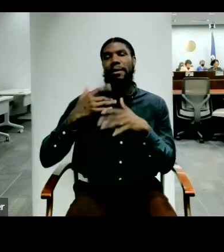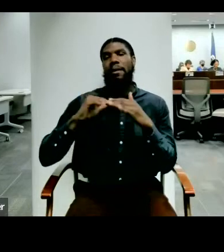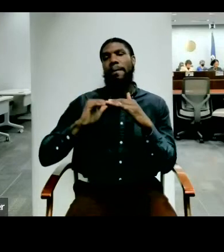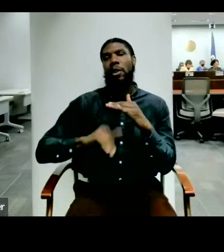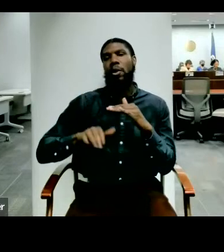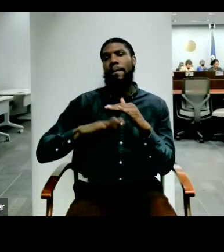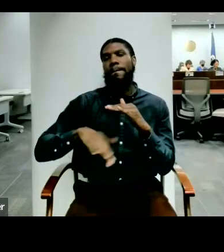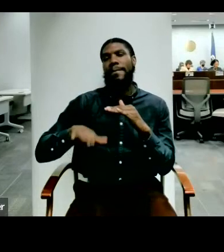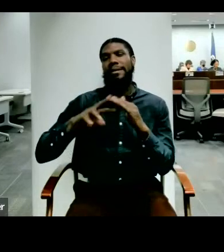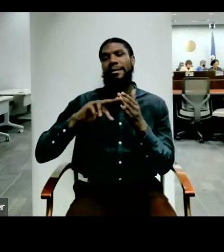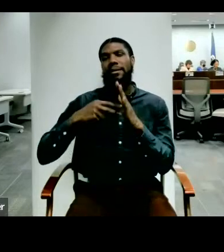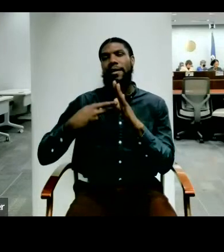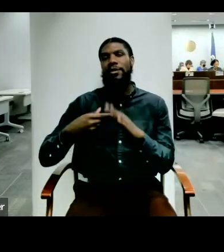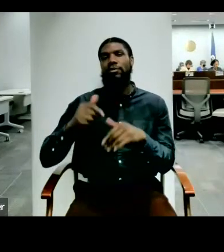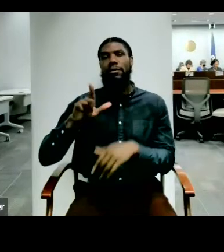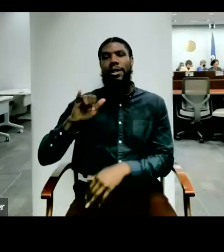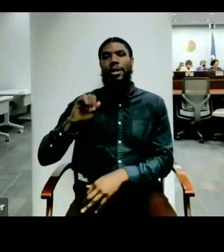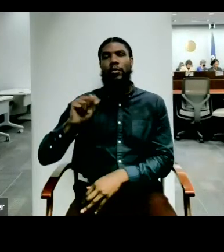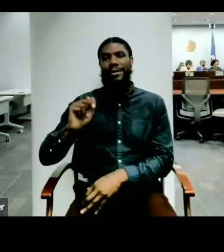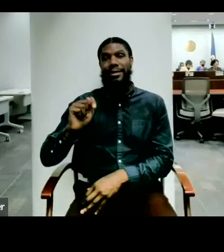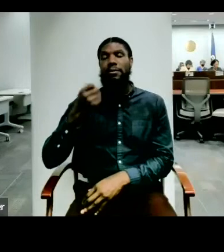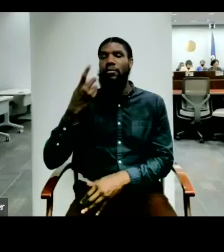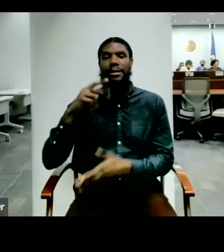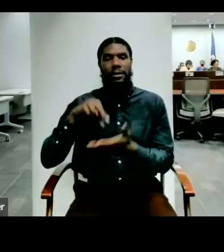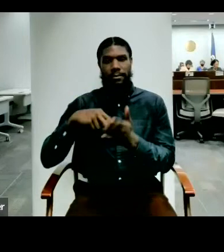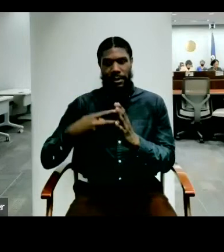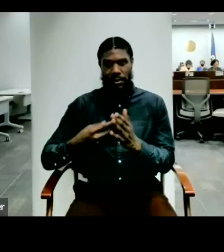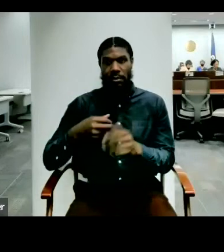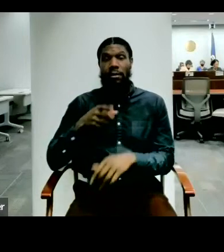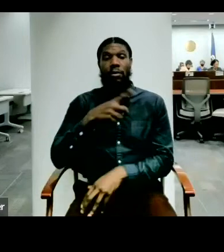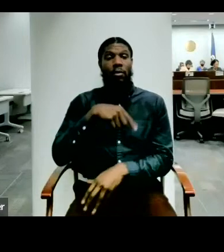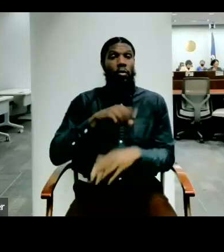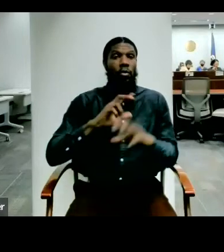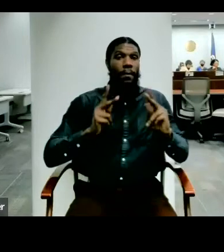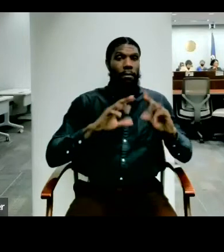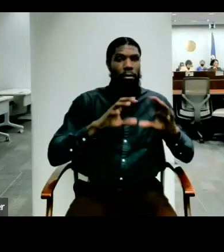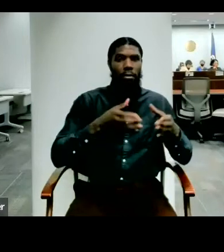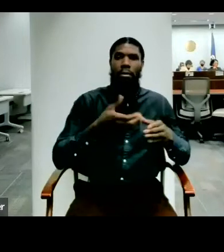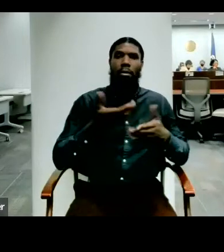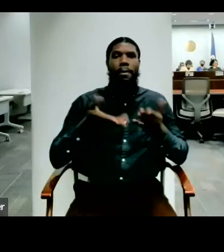definition of literacy. So that means those people, they may not be able to read, you know